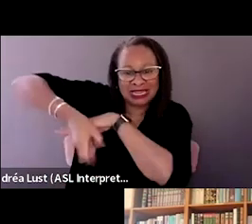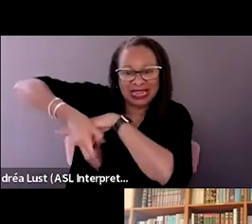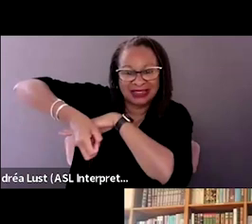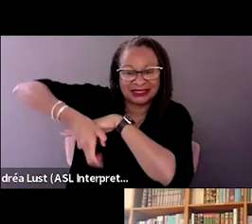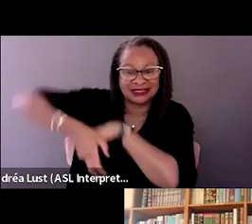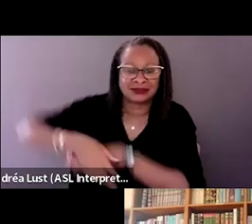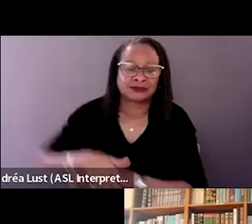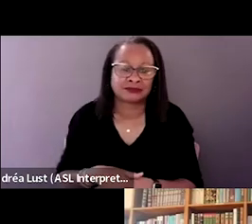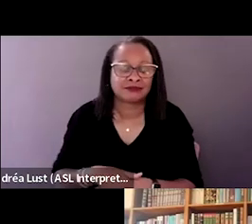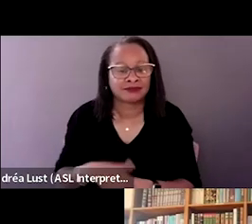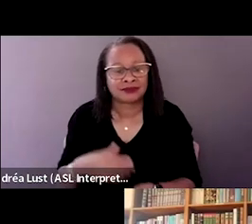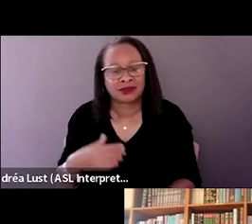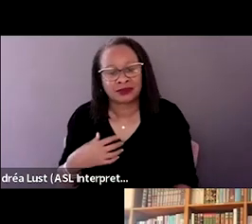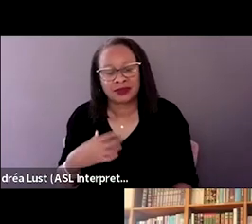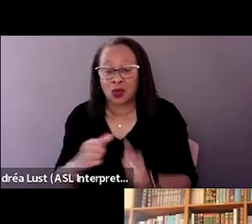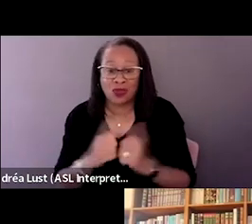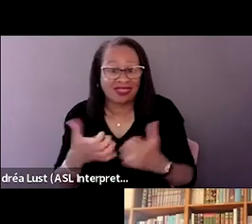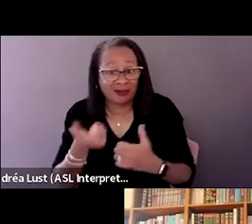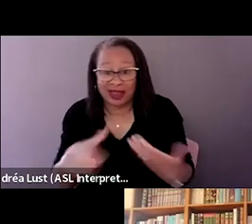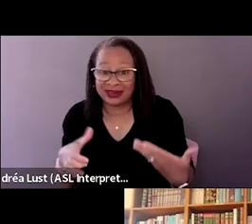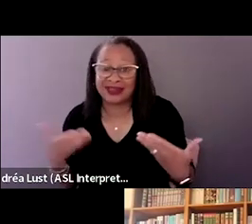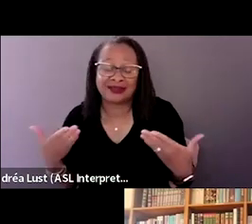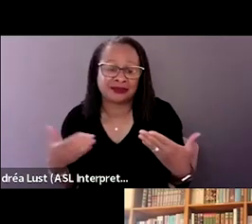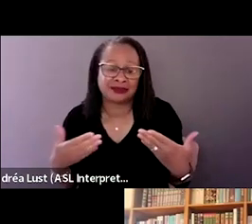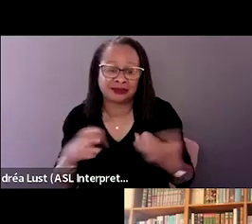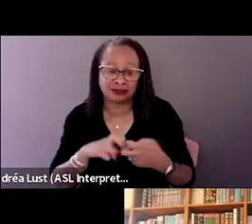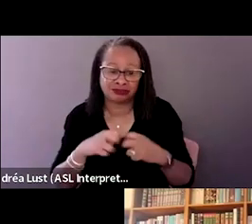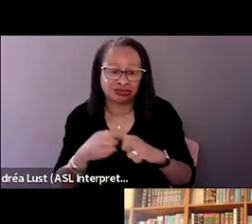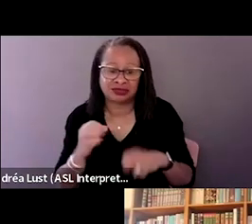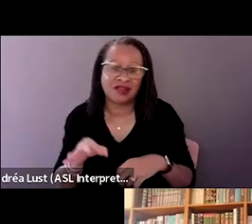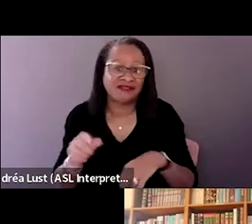but without any problem of length, it's whatever.